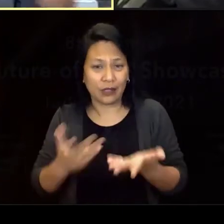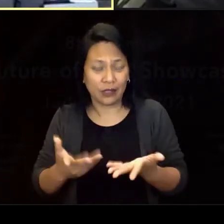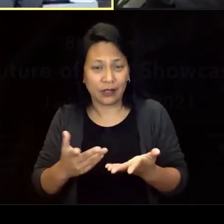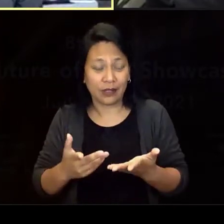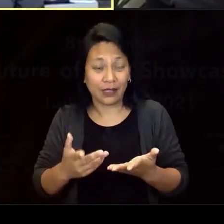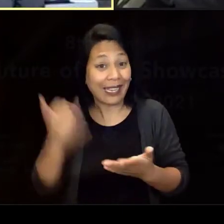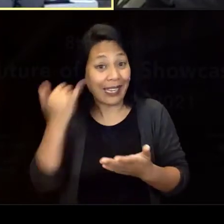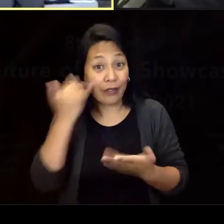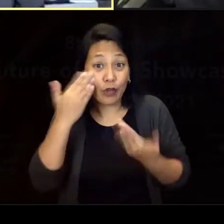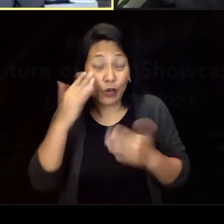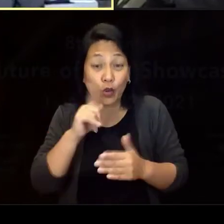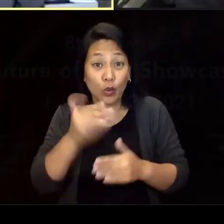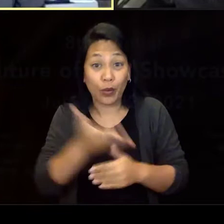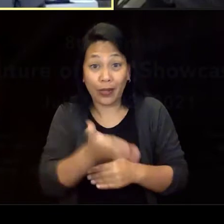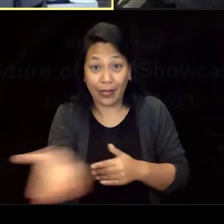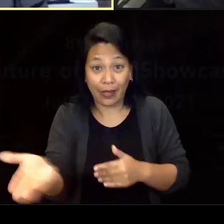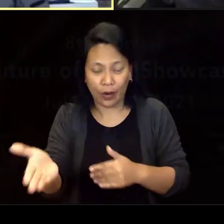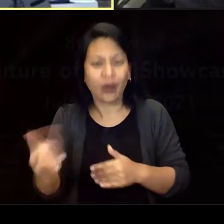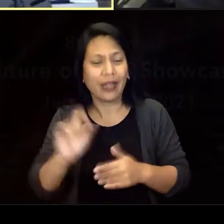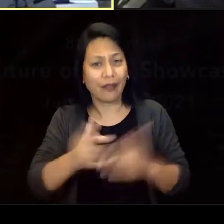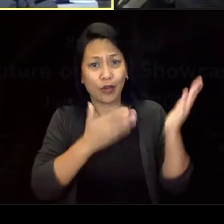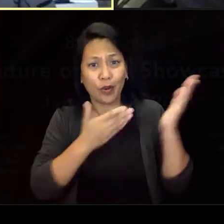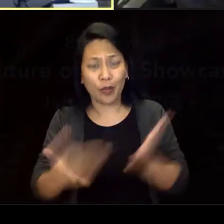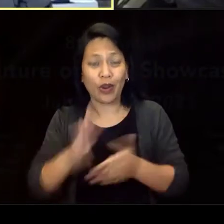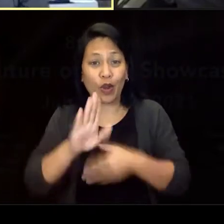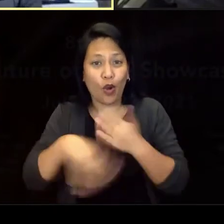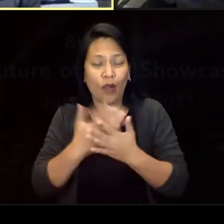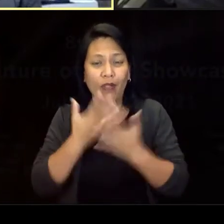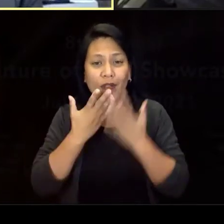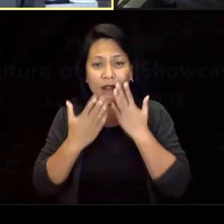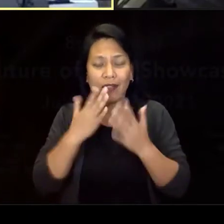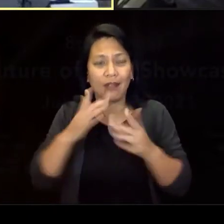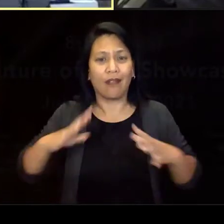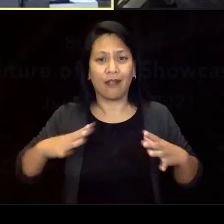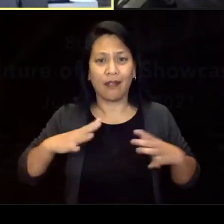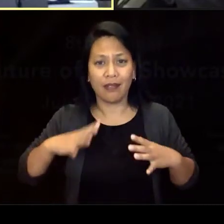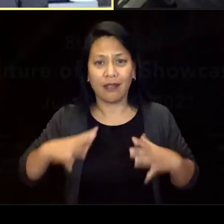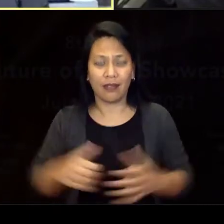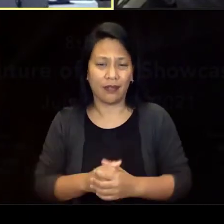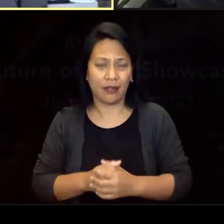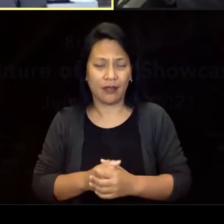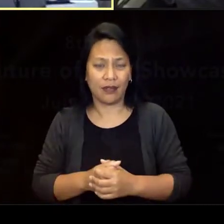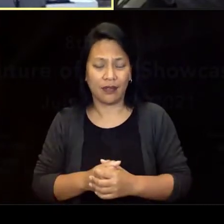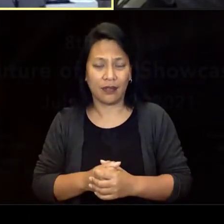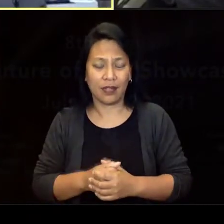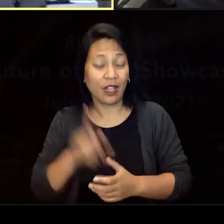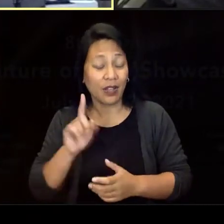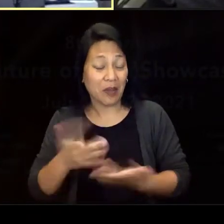everything, to be able to work on whoever you need to like, you should see how -- you should see me walking into set sometimes.